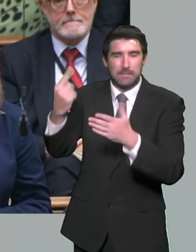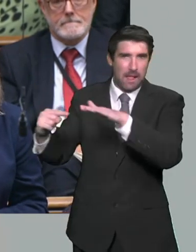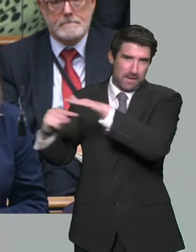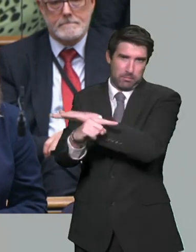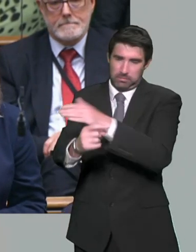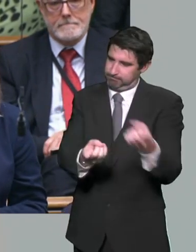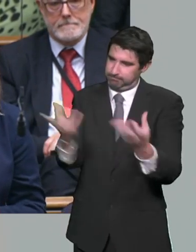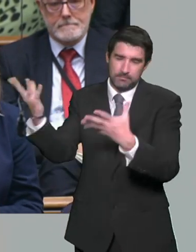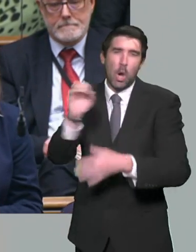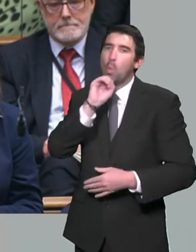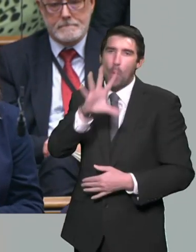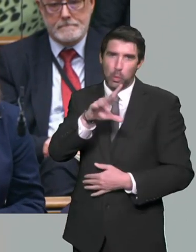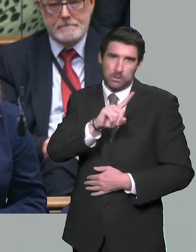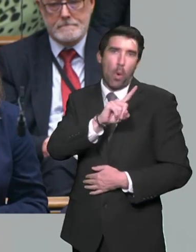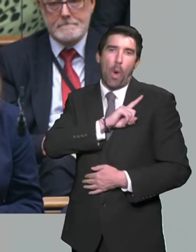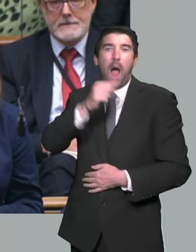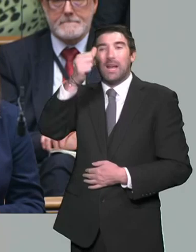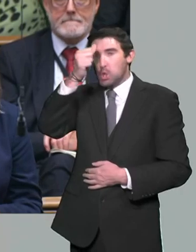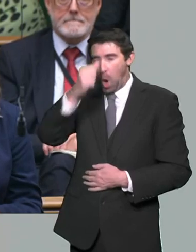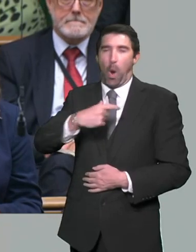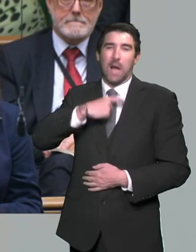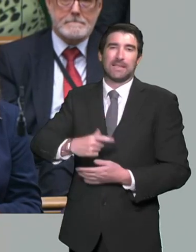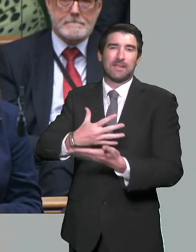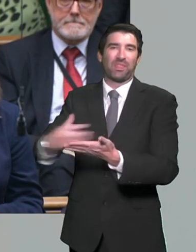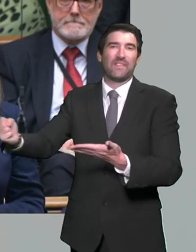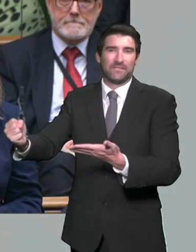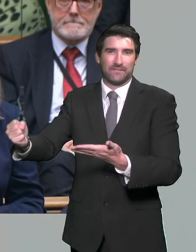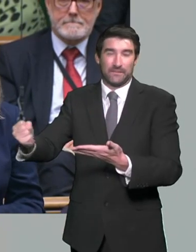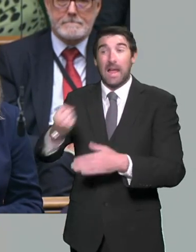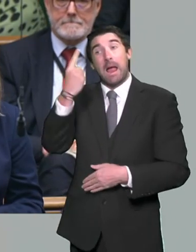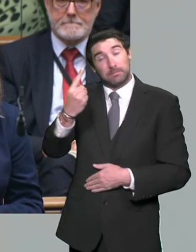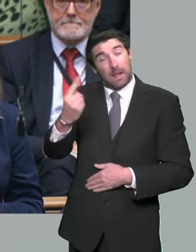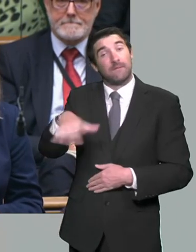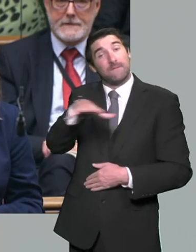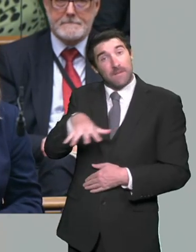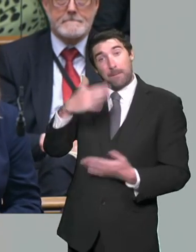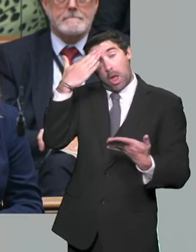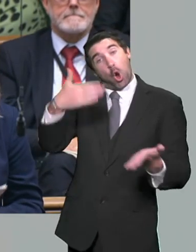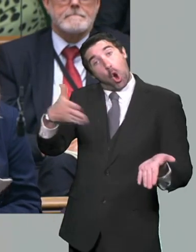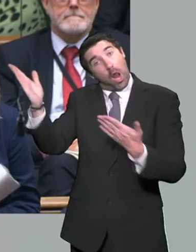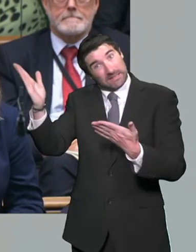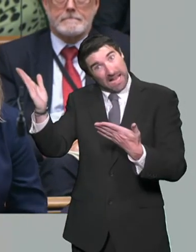for a family holiday. Can the Prime Minister explain who in his Government is responsible for this chaotic